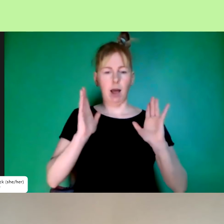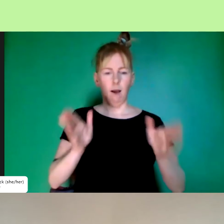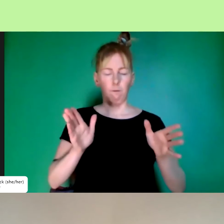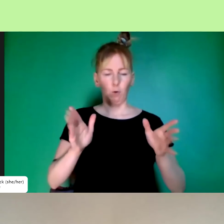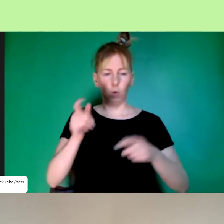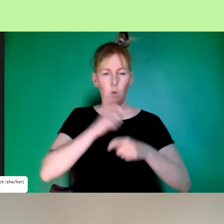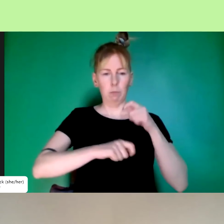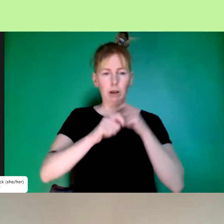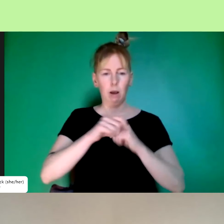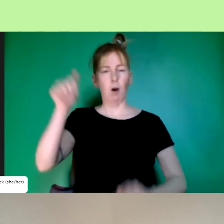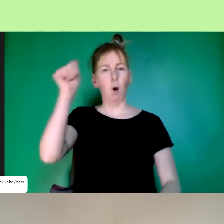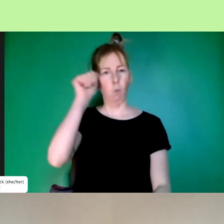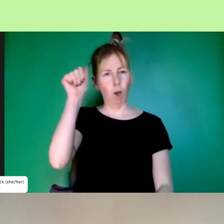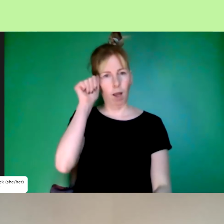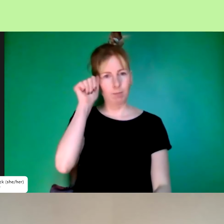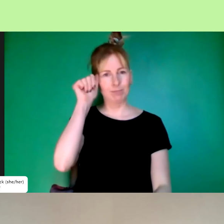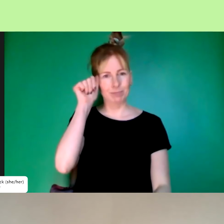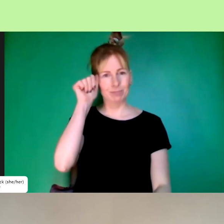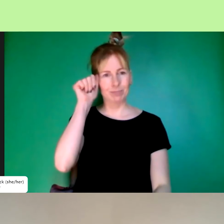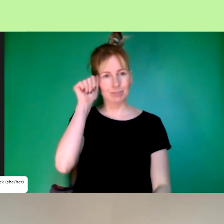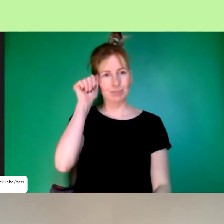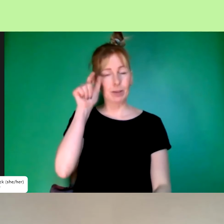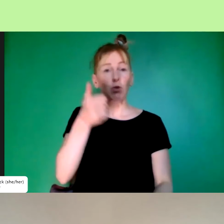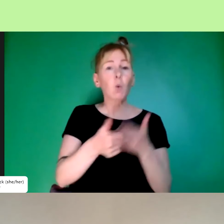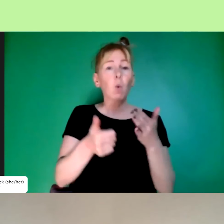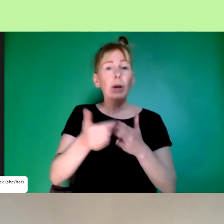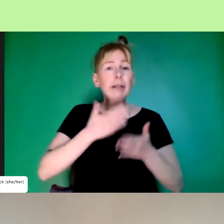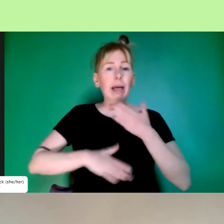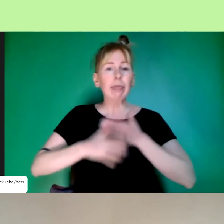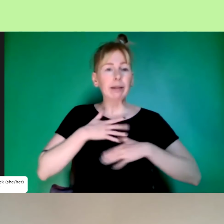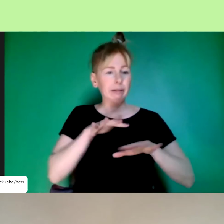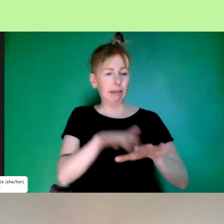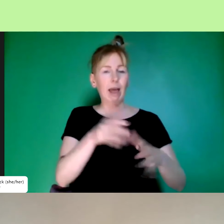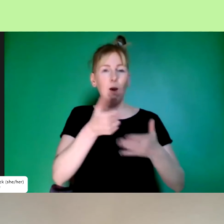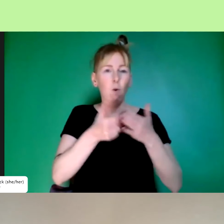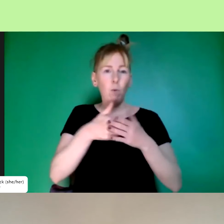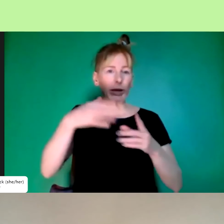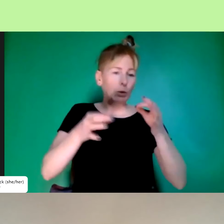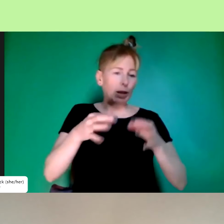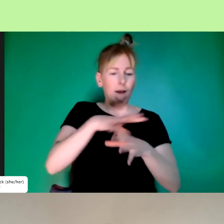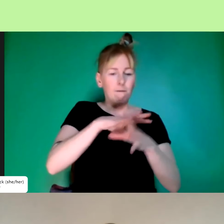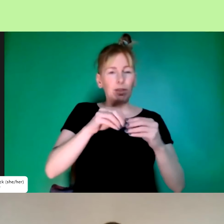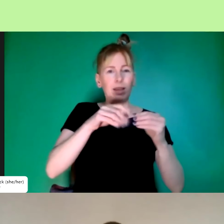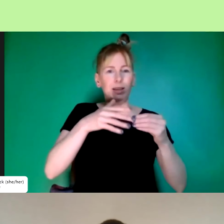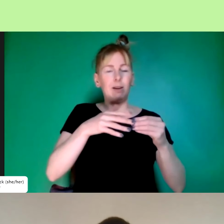instance, I travelled so much during the, you know, the Biennial, trying to meet artists